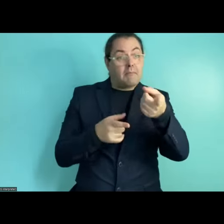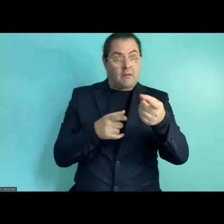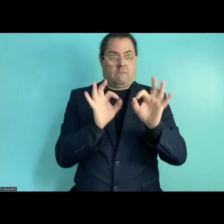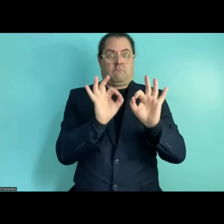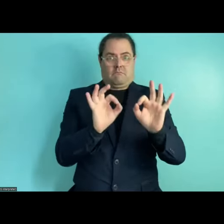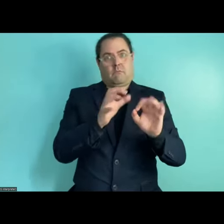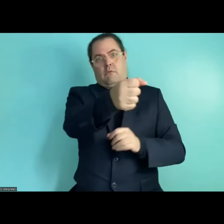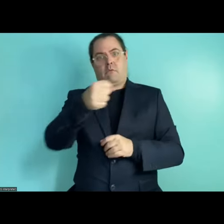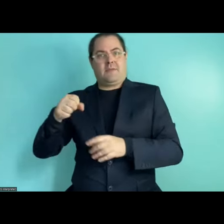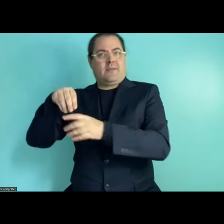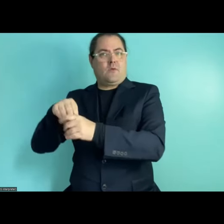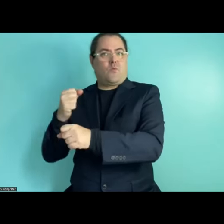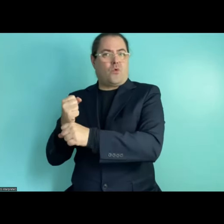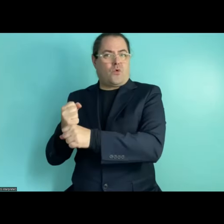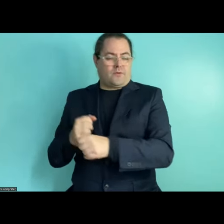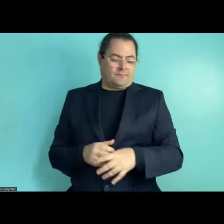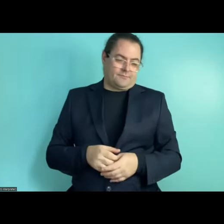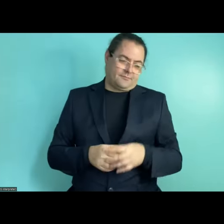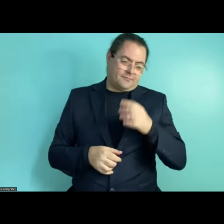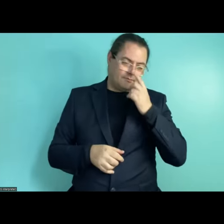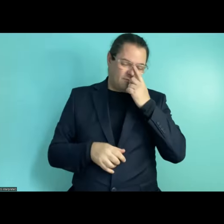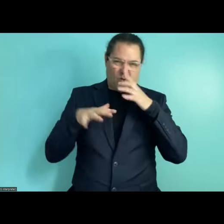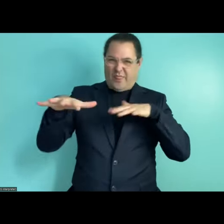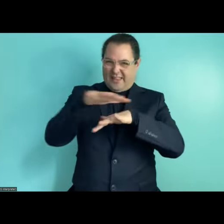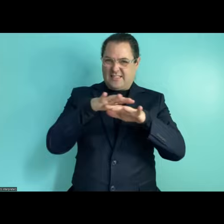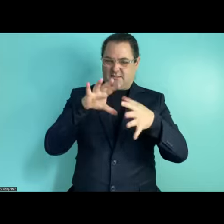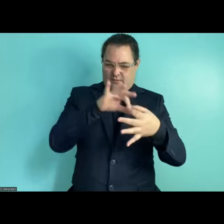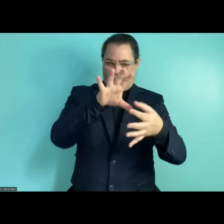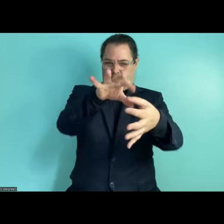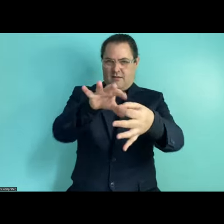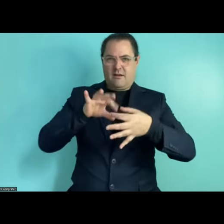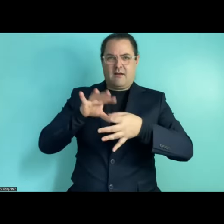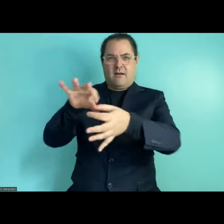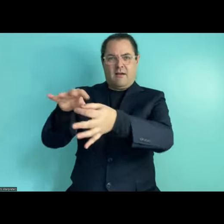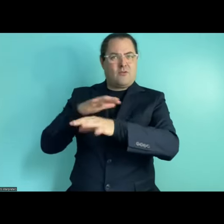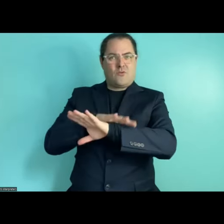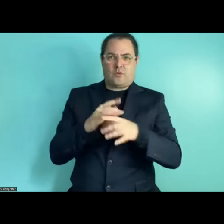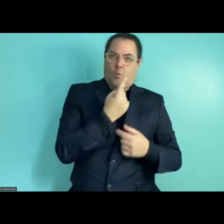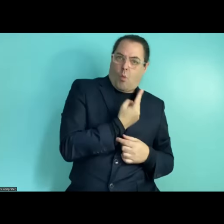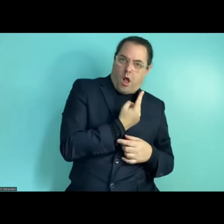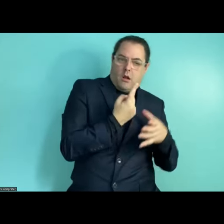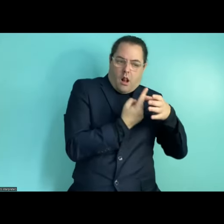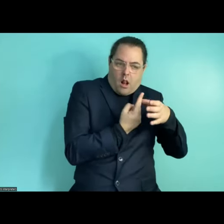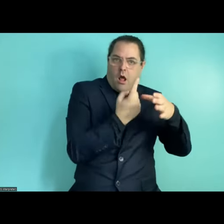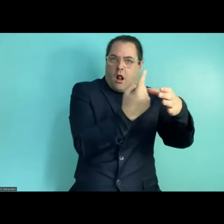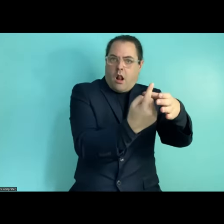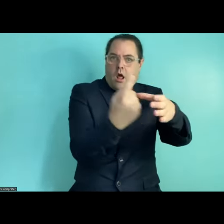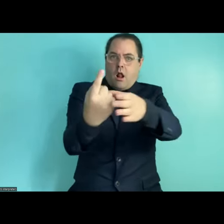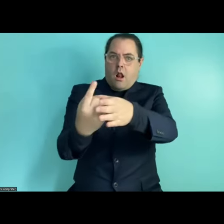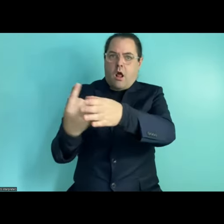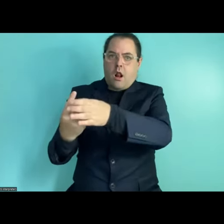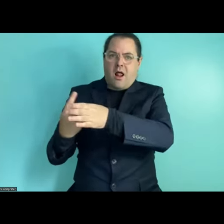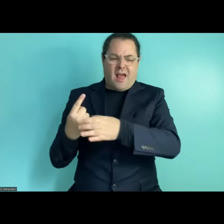and and center chatter, so that ecosystem is one approach in terms of partnership, whereby